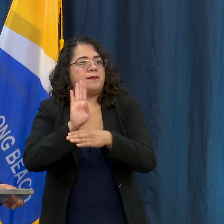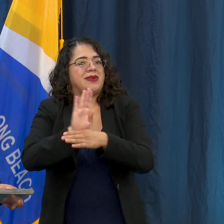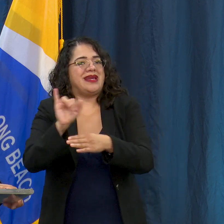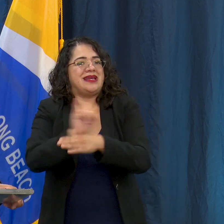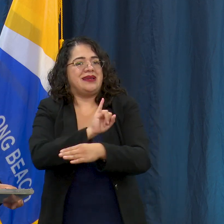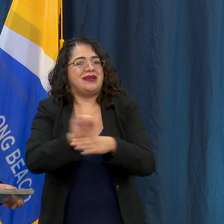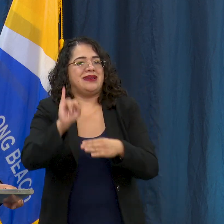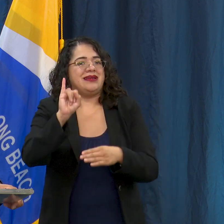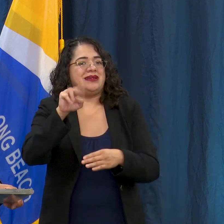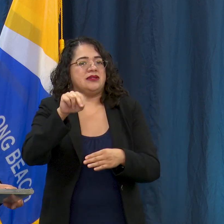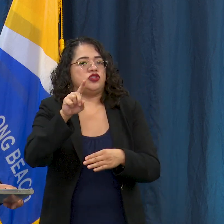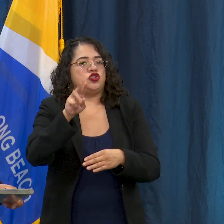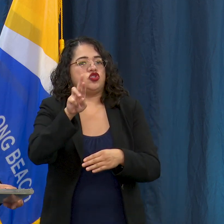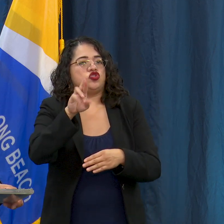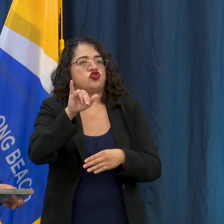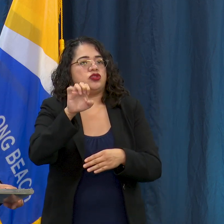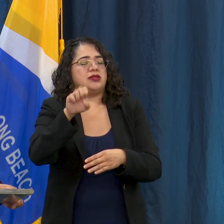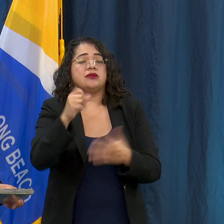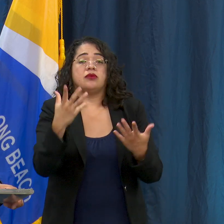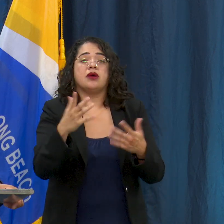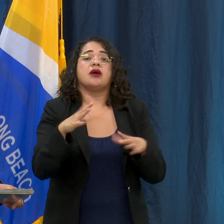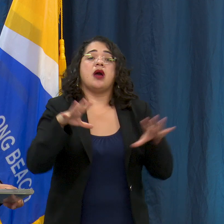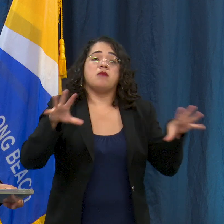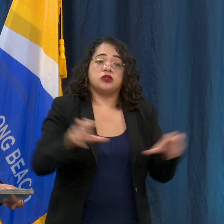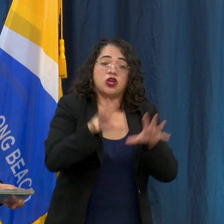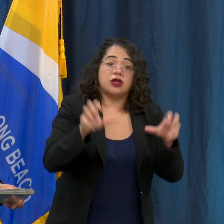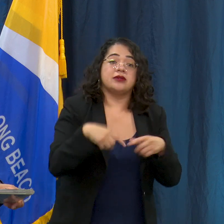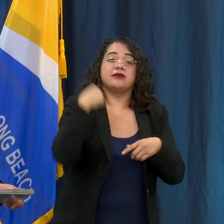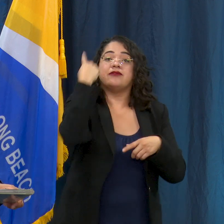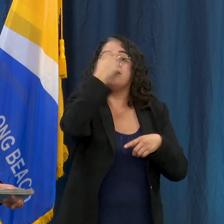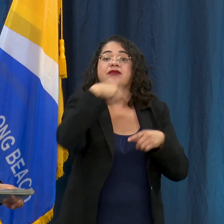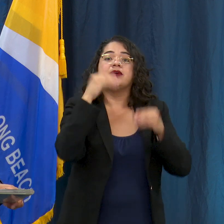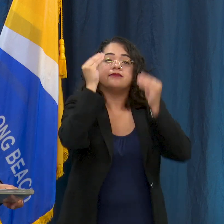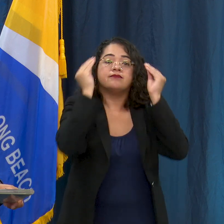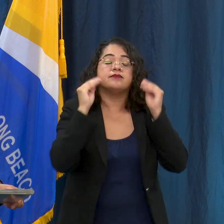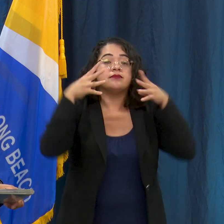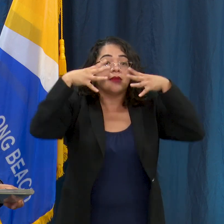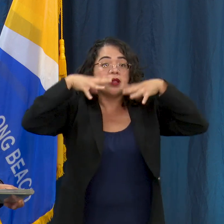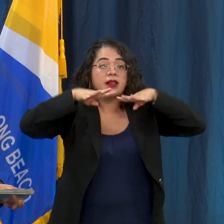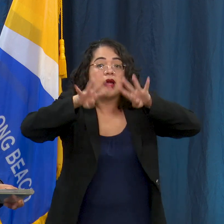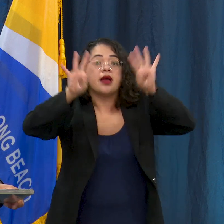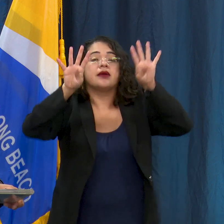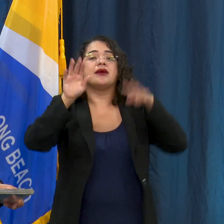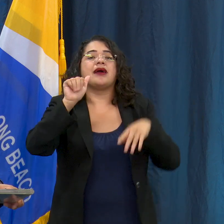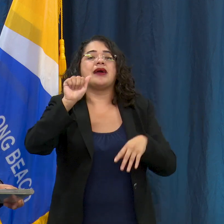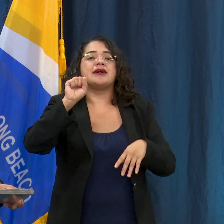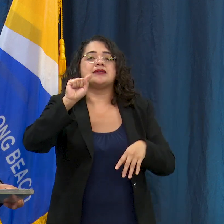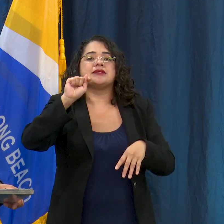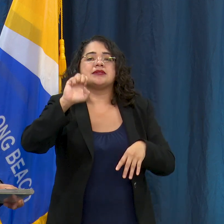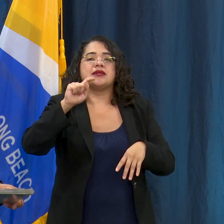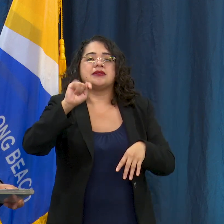massages, facials, and lashes, aesthetician work, tattoo parlors, so the other personal